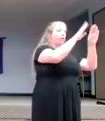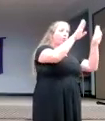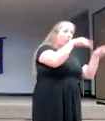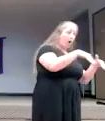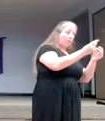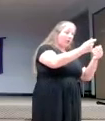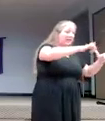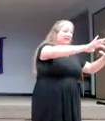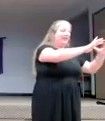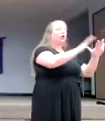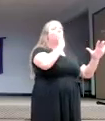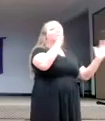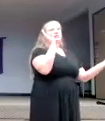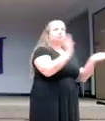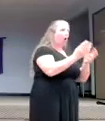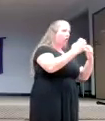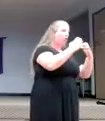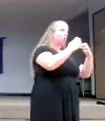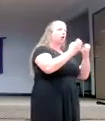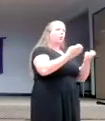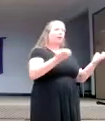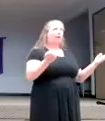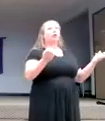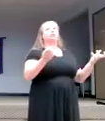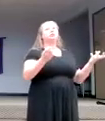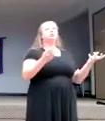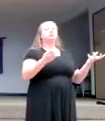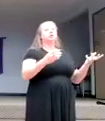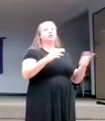to even hand digging, depending on how difficult some things are to access. And everyone's home